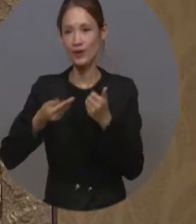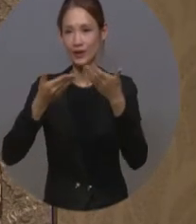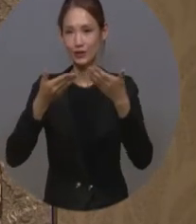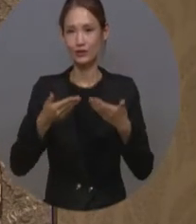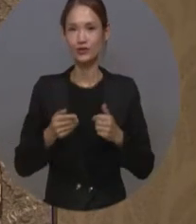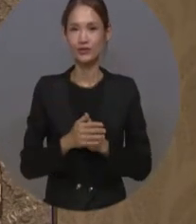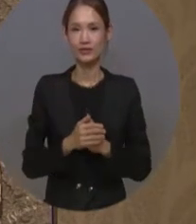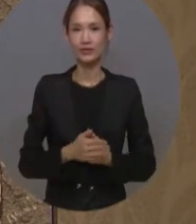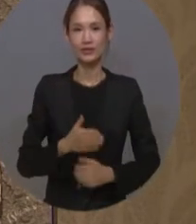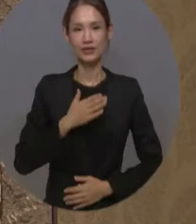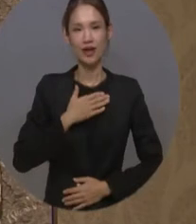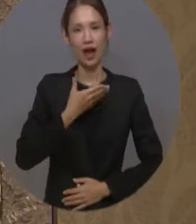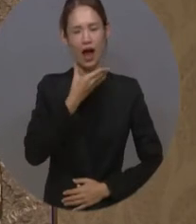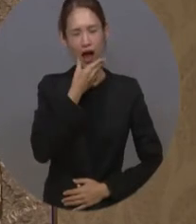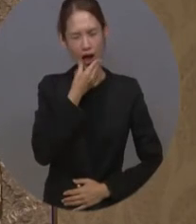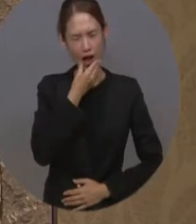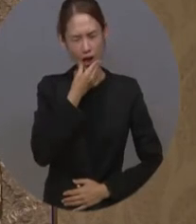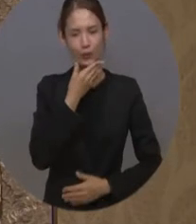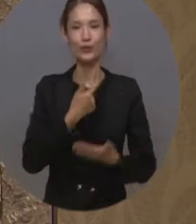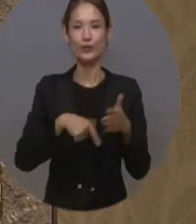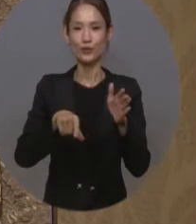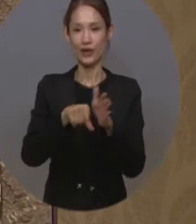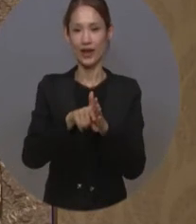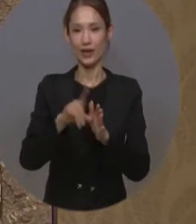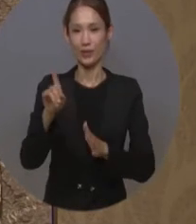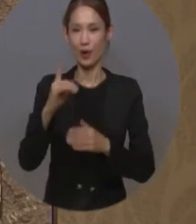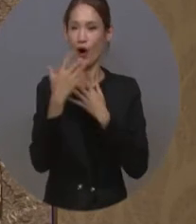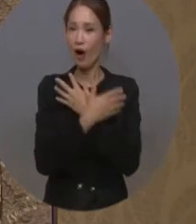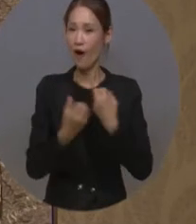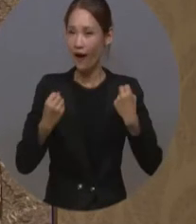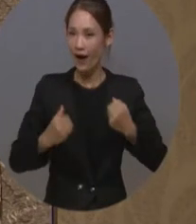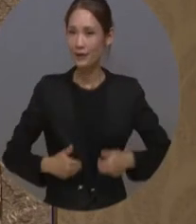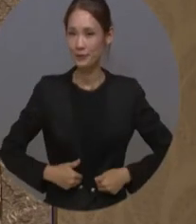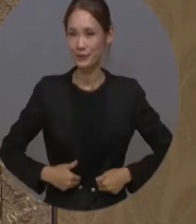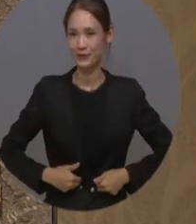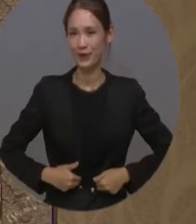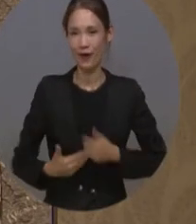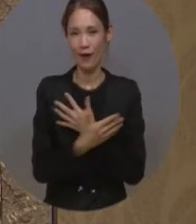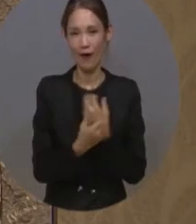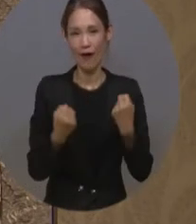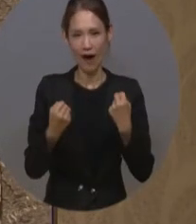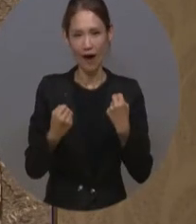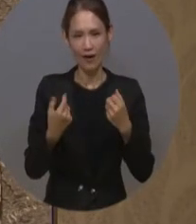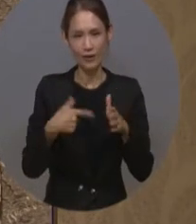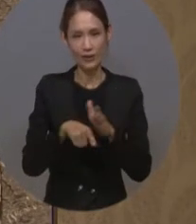In order for us to be happy, we need to be healthy, right? You need to sleep well to be healthy